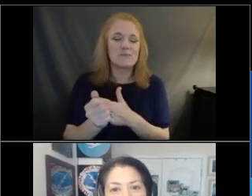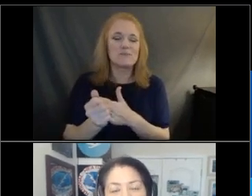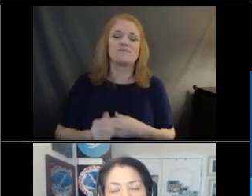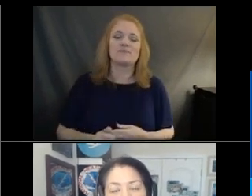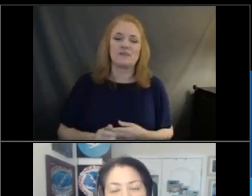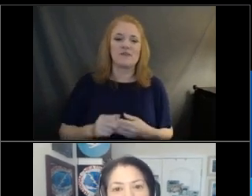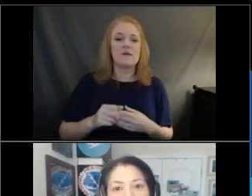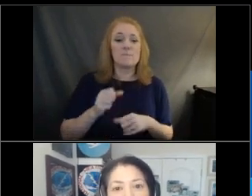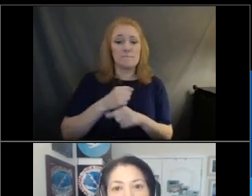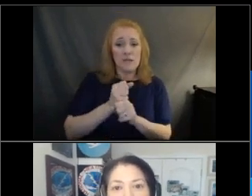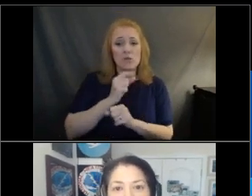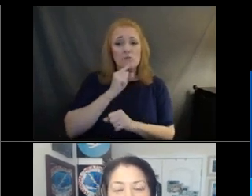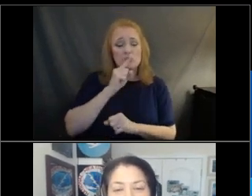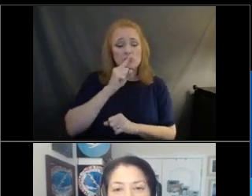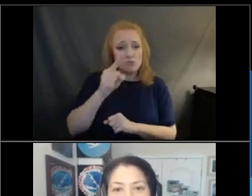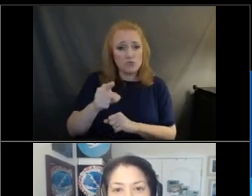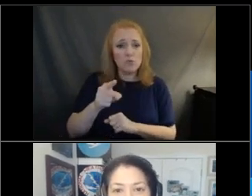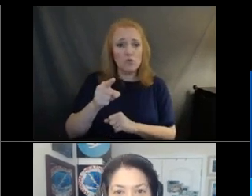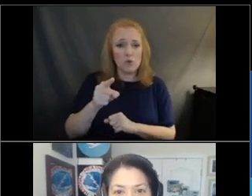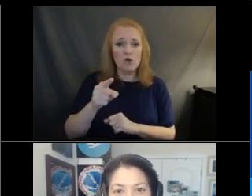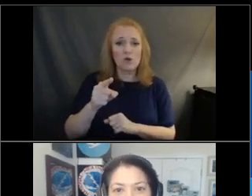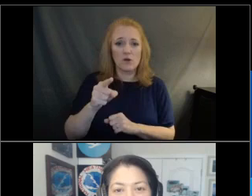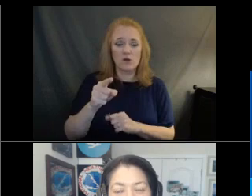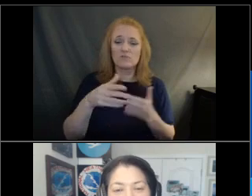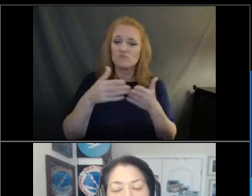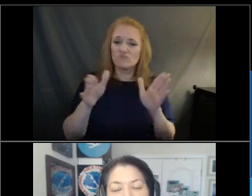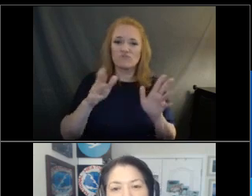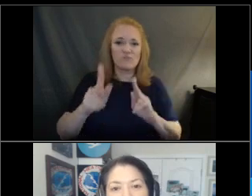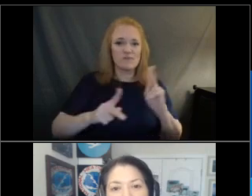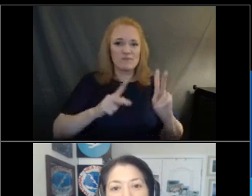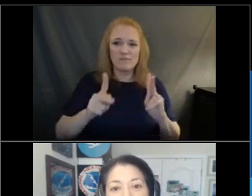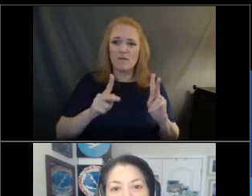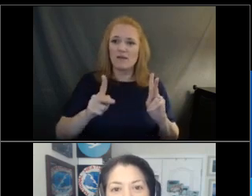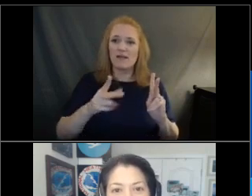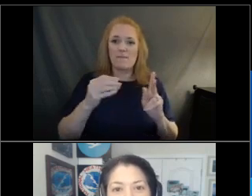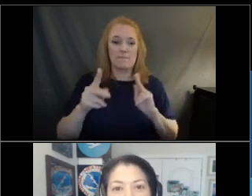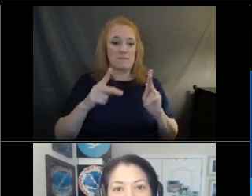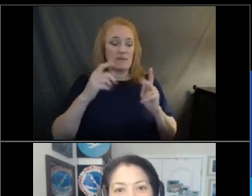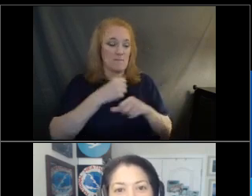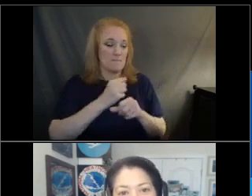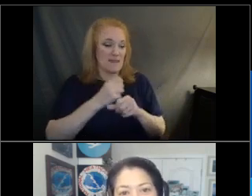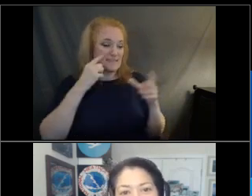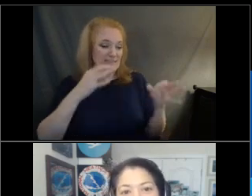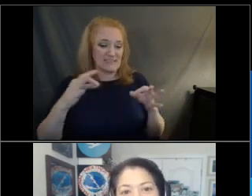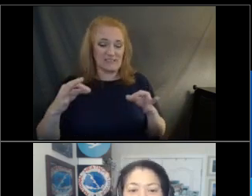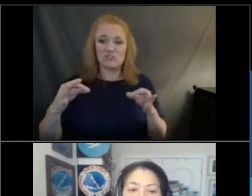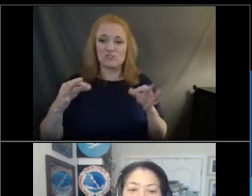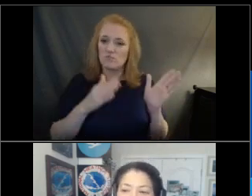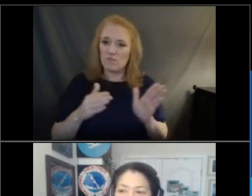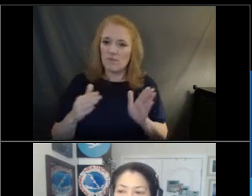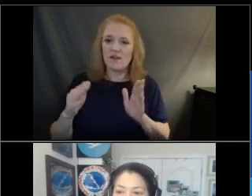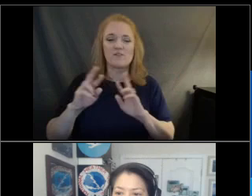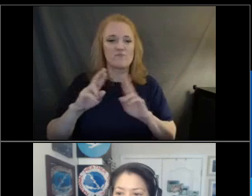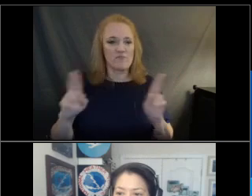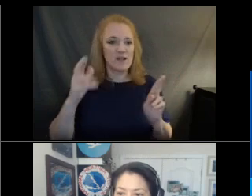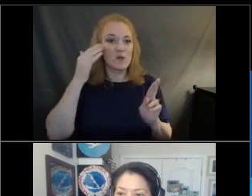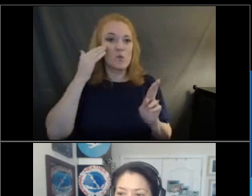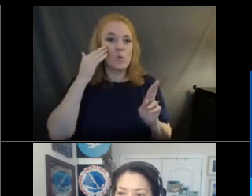making sure that the public and decision makers are prepared and aware of heat.